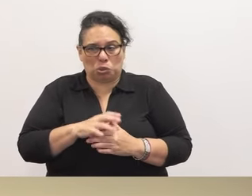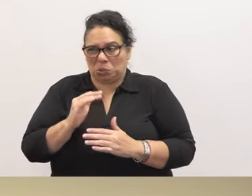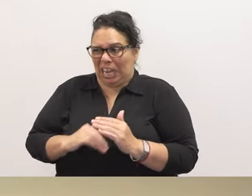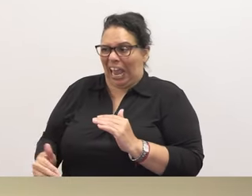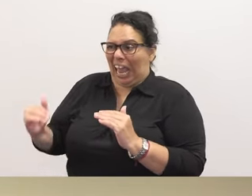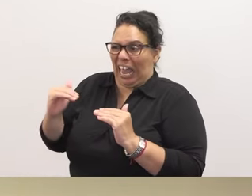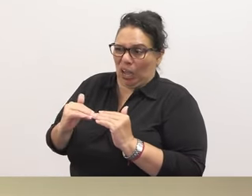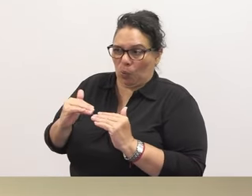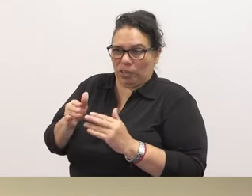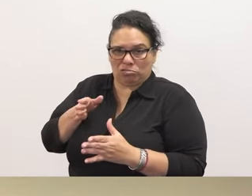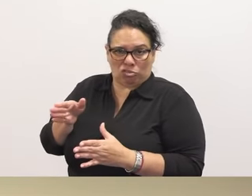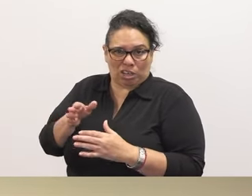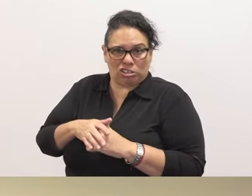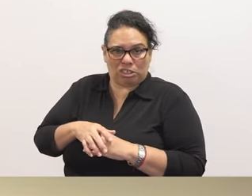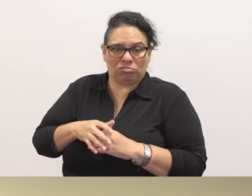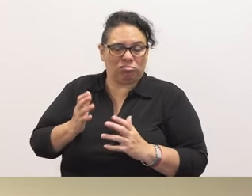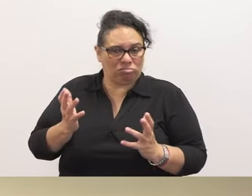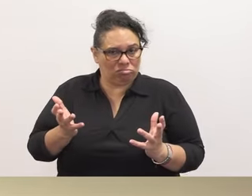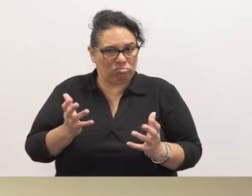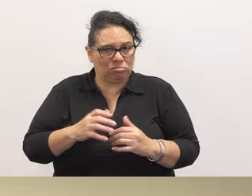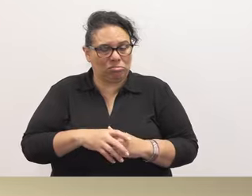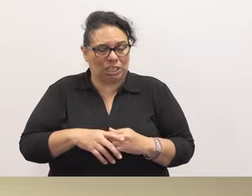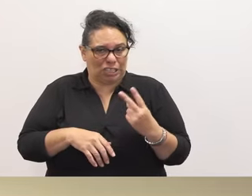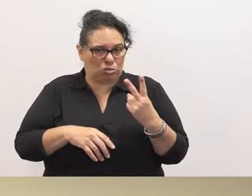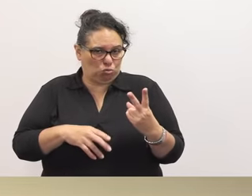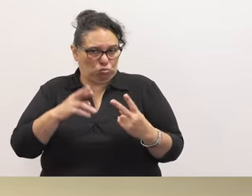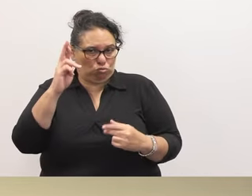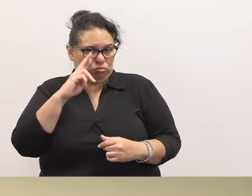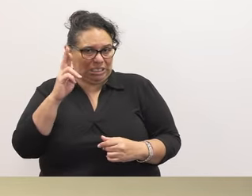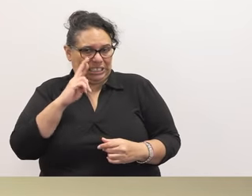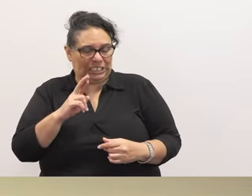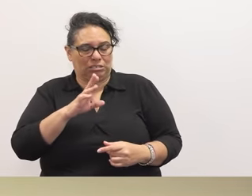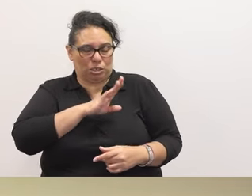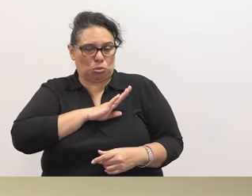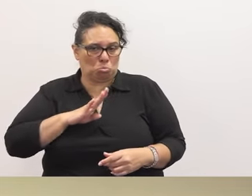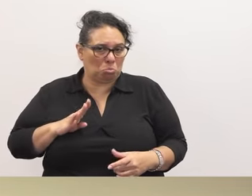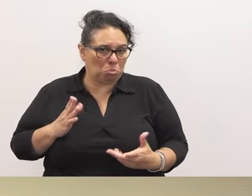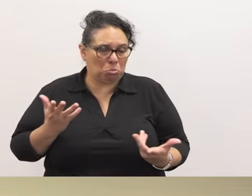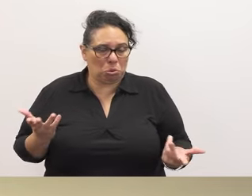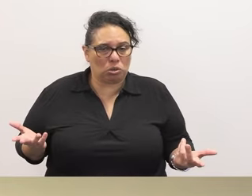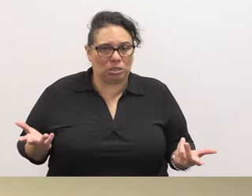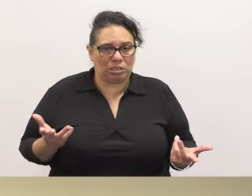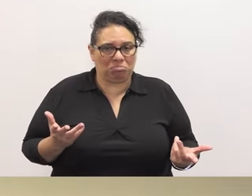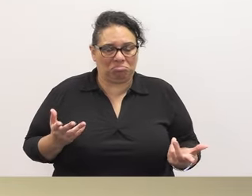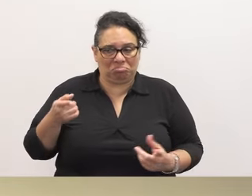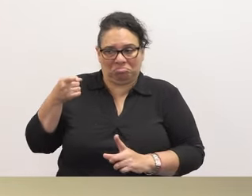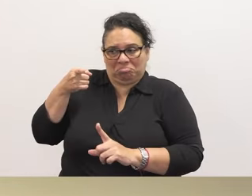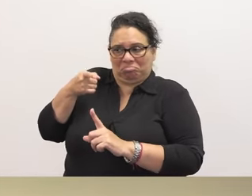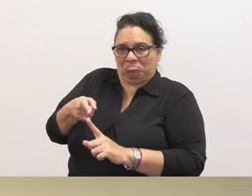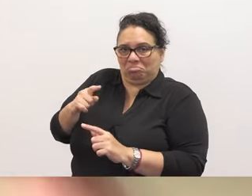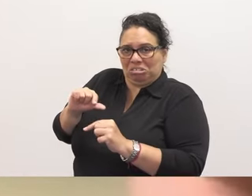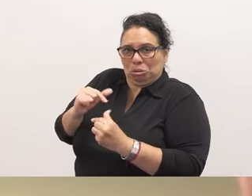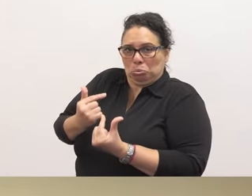So those are the two most common reasons that I see school boards pick specific student groups to set their goals around, rather than saying all students.